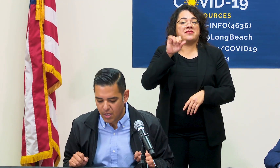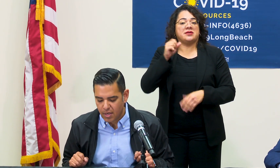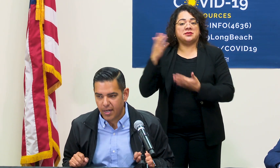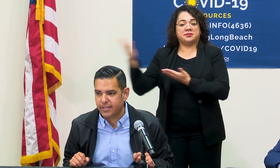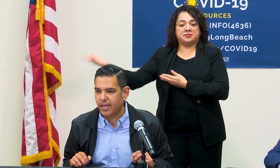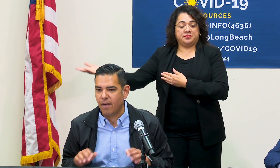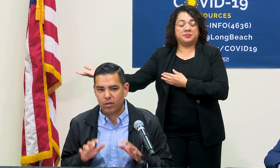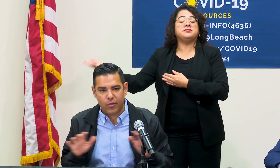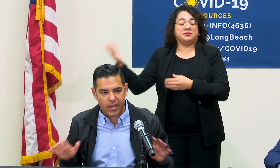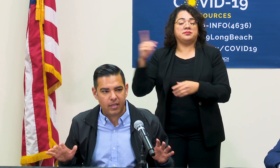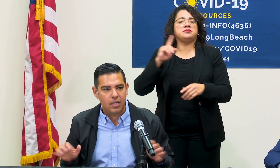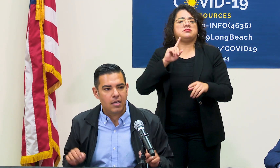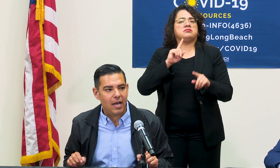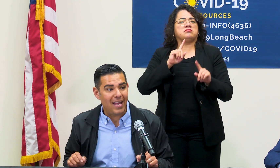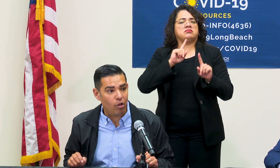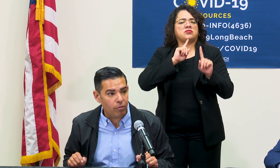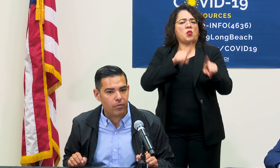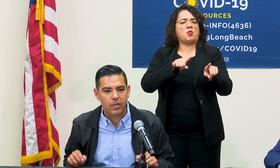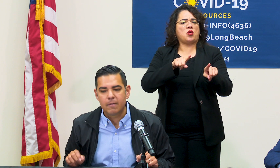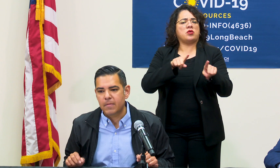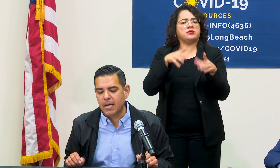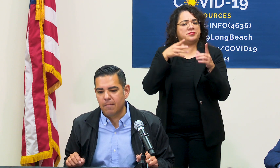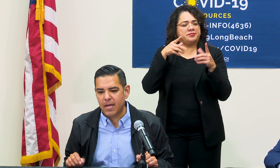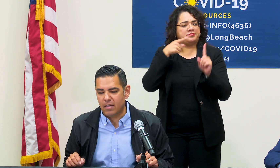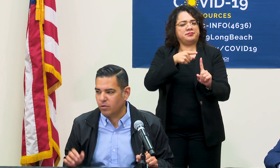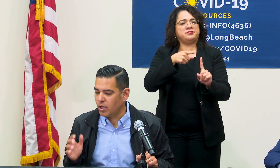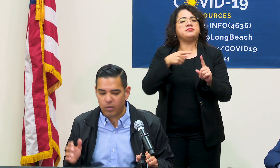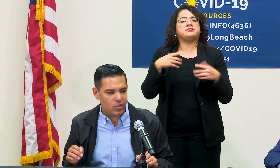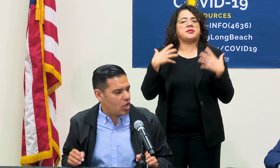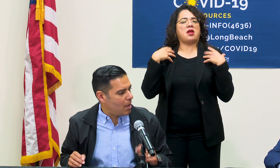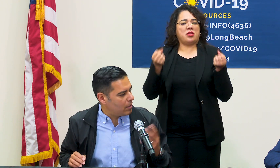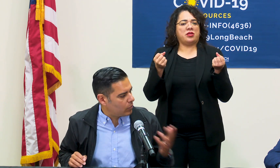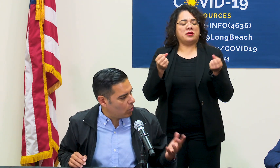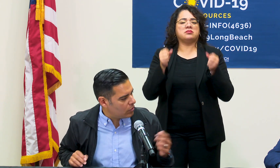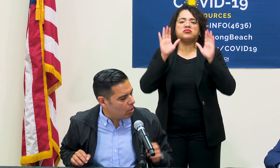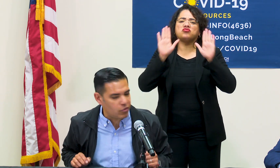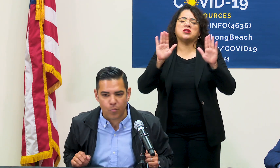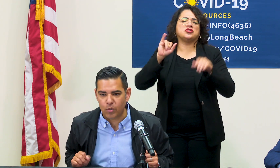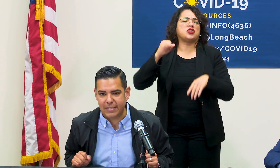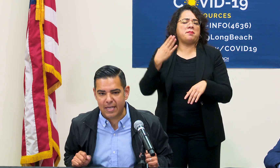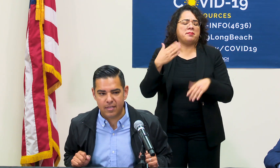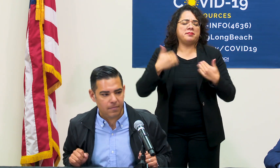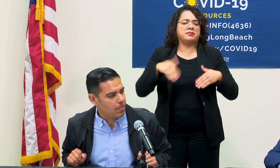everything health and is doing a great job and of course our Superintendent of